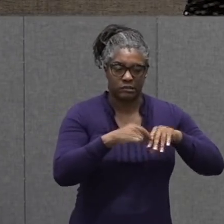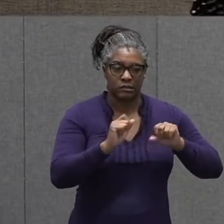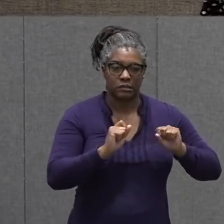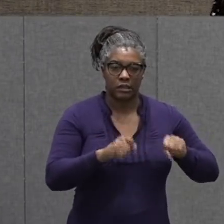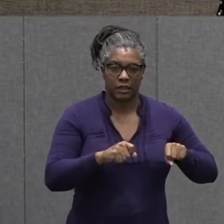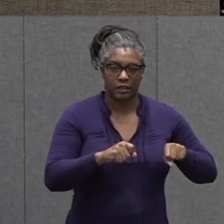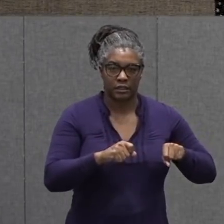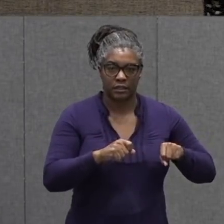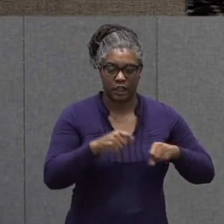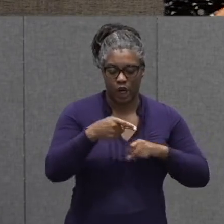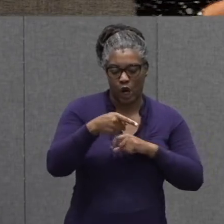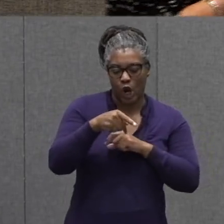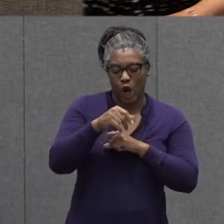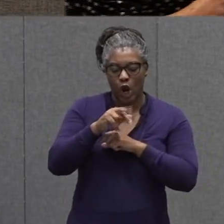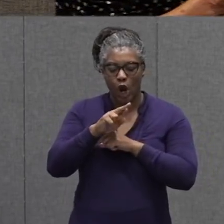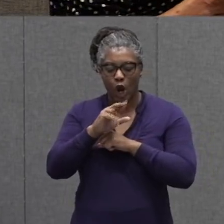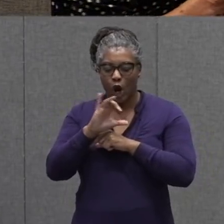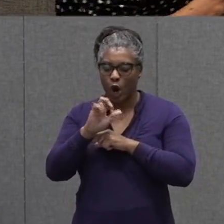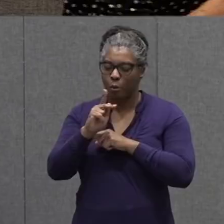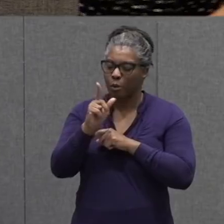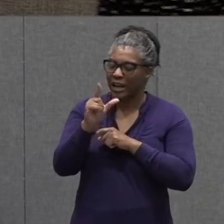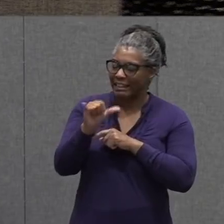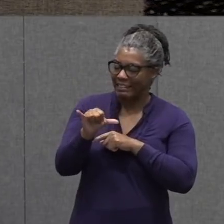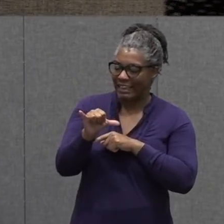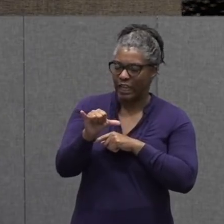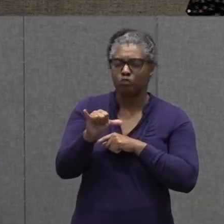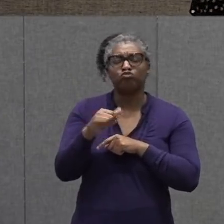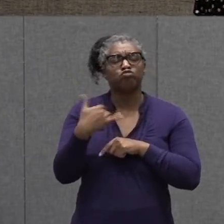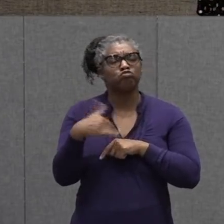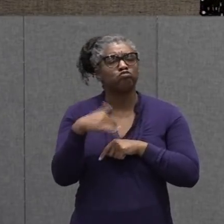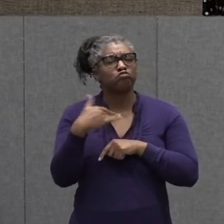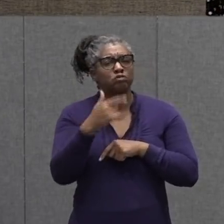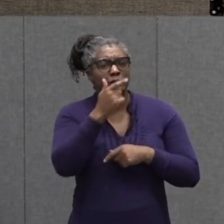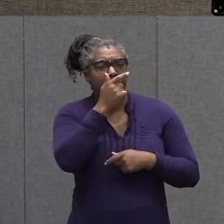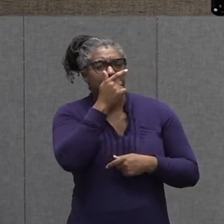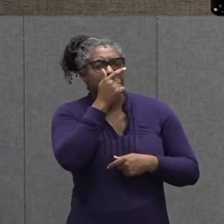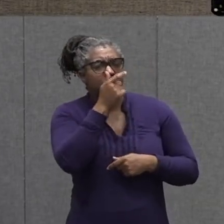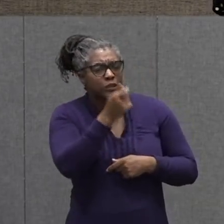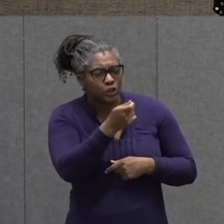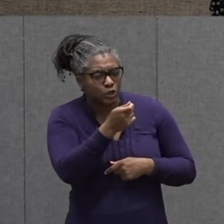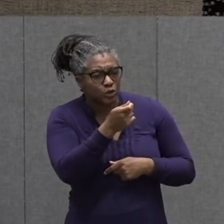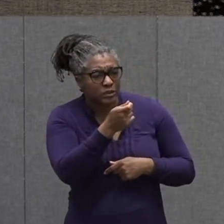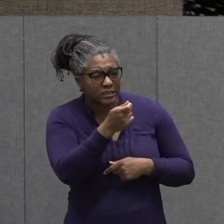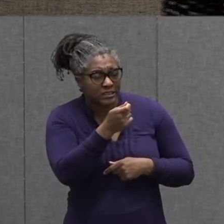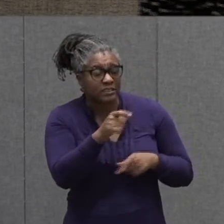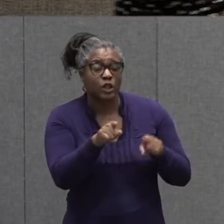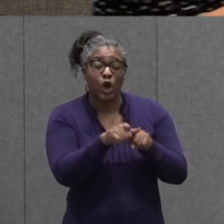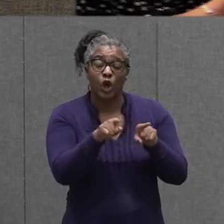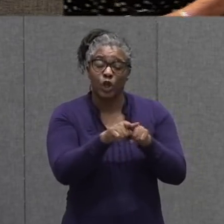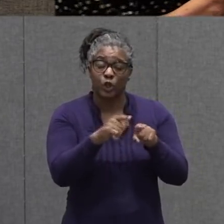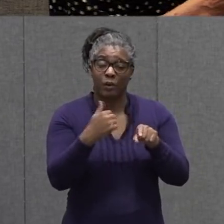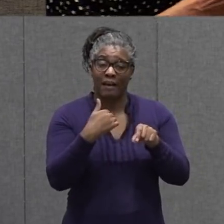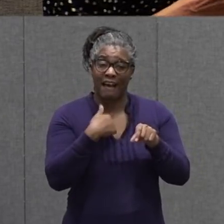So prickly seeds, ooh, interesting. And they also have rows of very small hooks